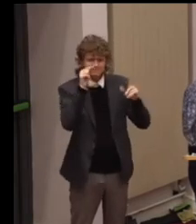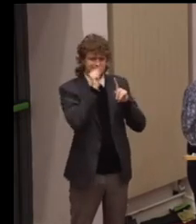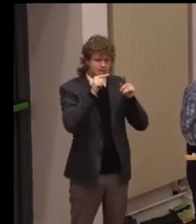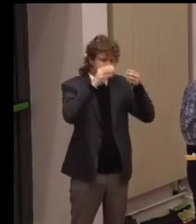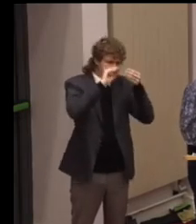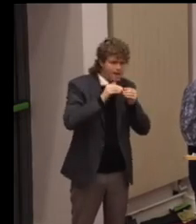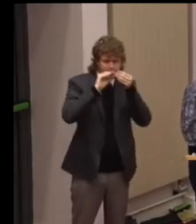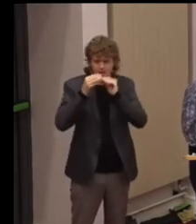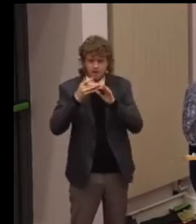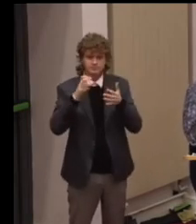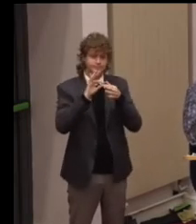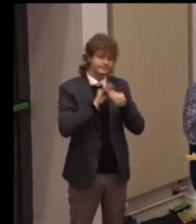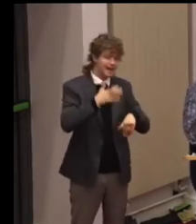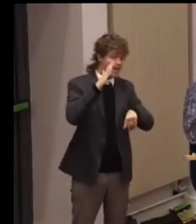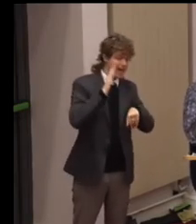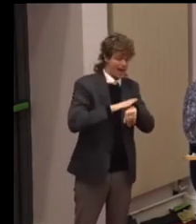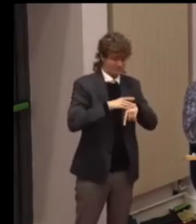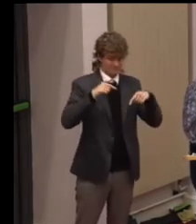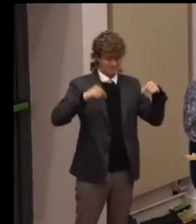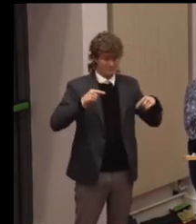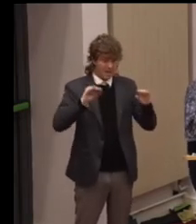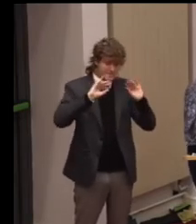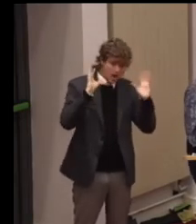and times of crises, conflict and climate change as well. It's especially important